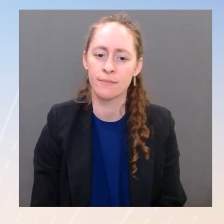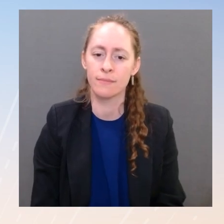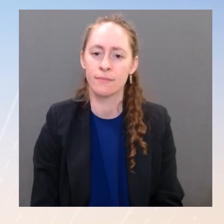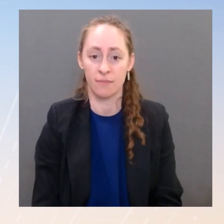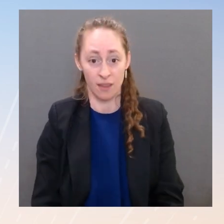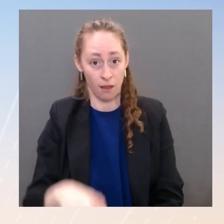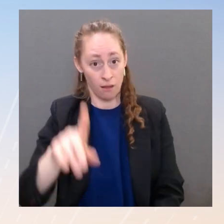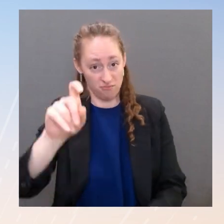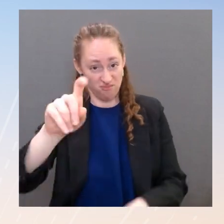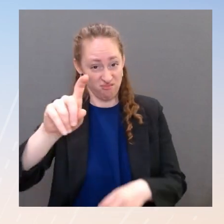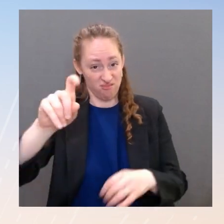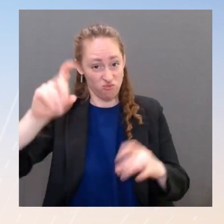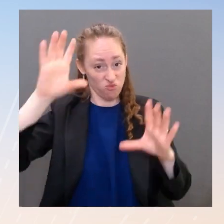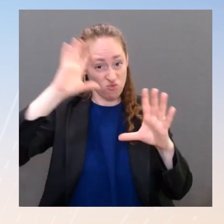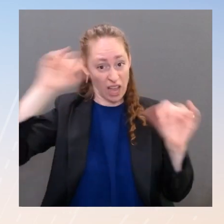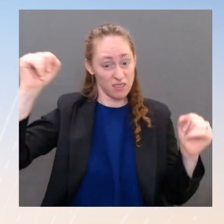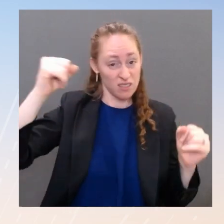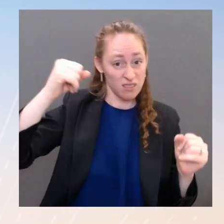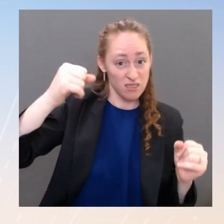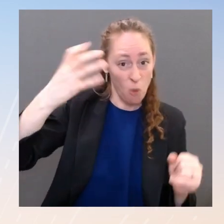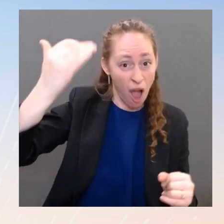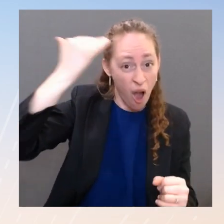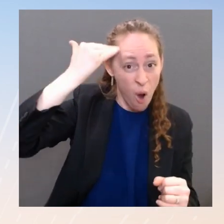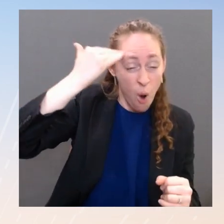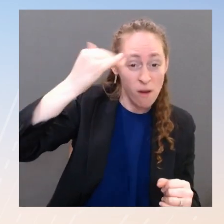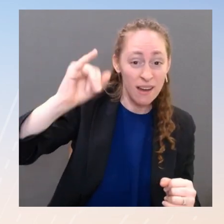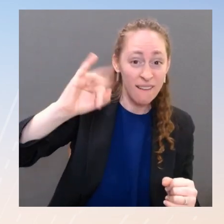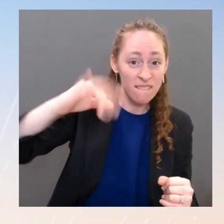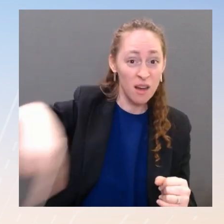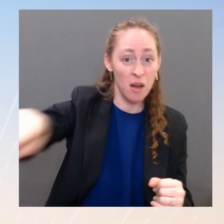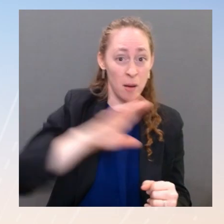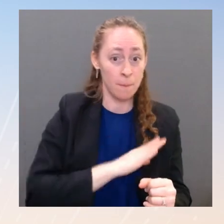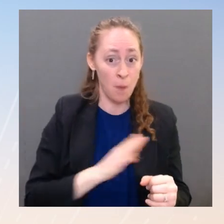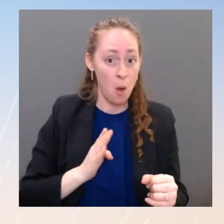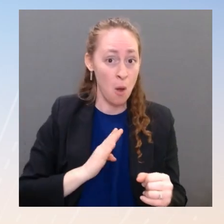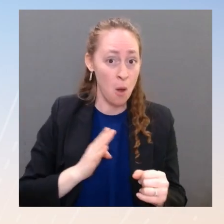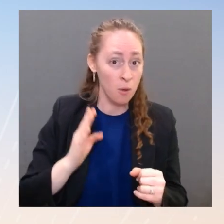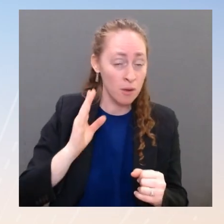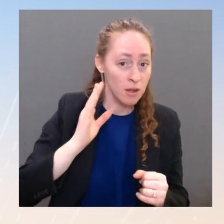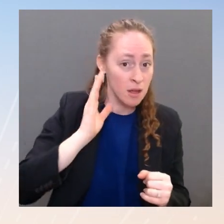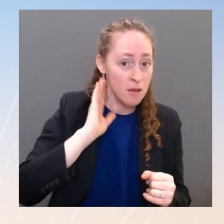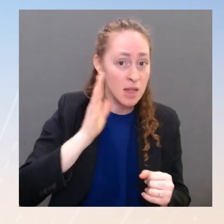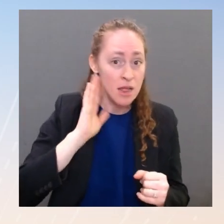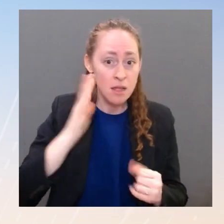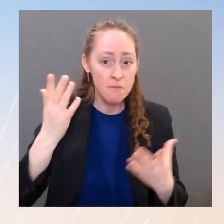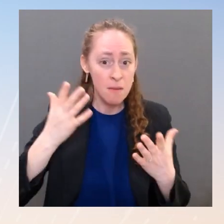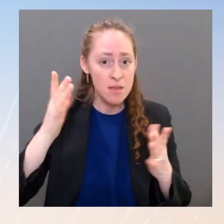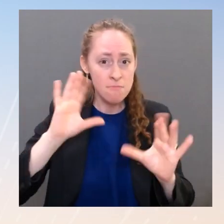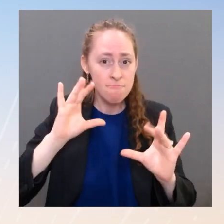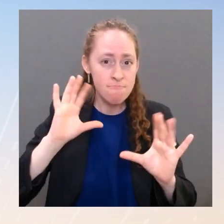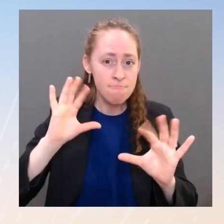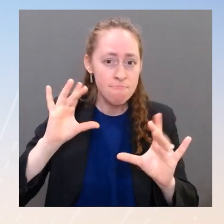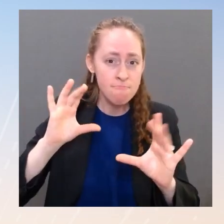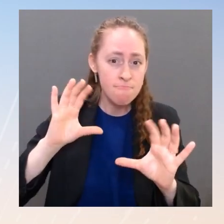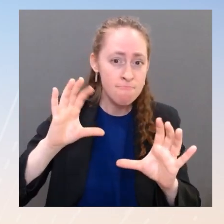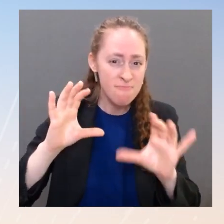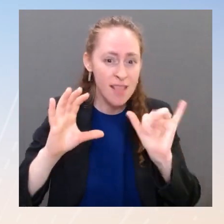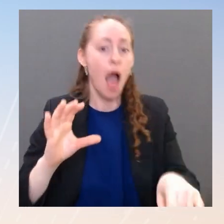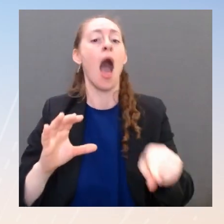Ms. Psaki: Well, let me be clear on exactly what this board does or what the work they're doing does. And in their announcement, which is publicly available